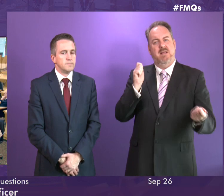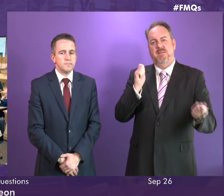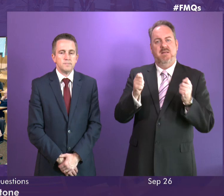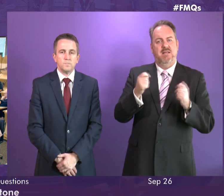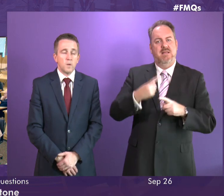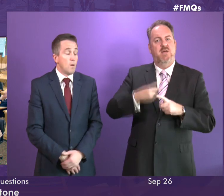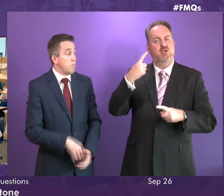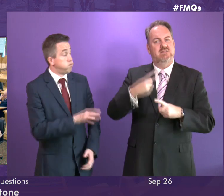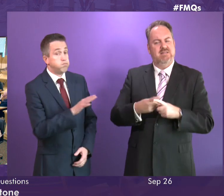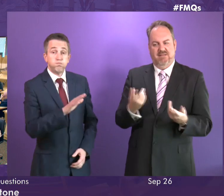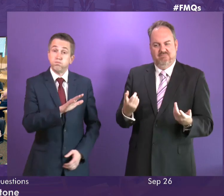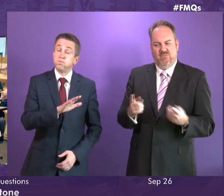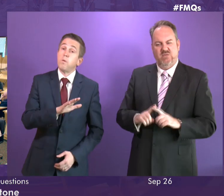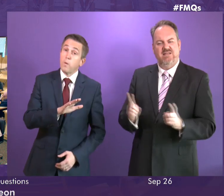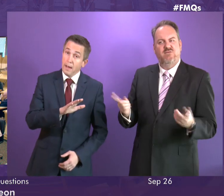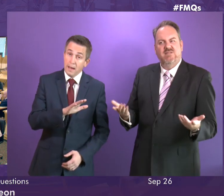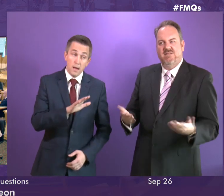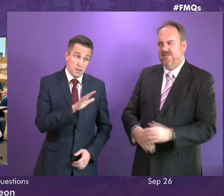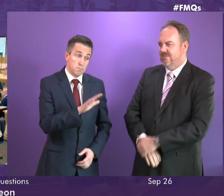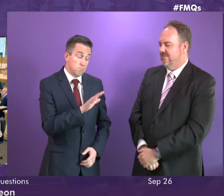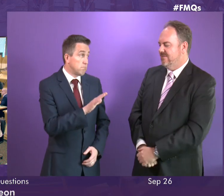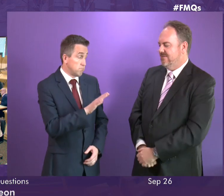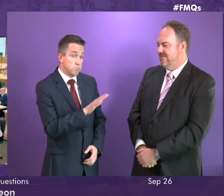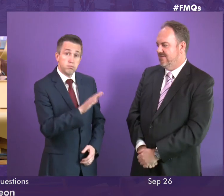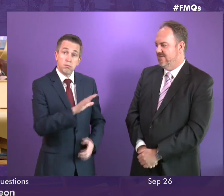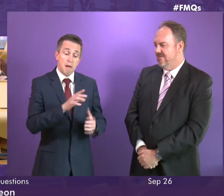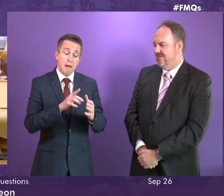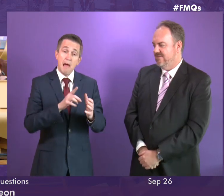The First Minister (Nicola Sturgeon): First, in point of fact, what Alison Johnstone